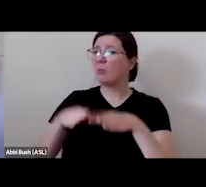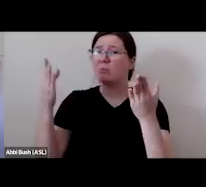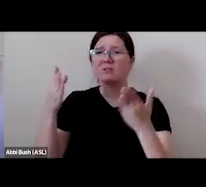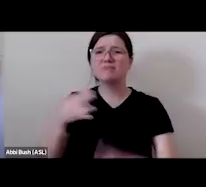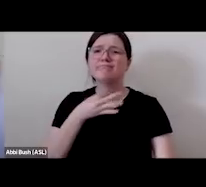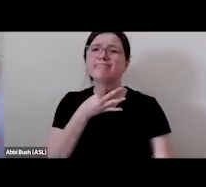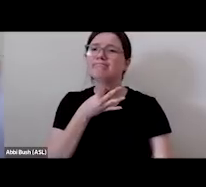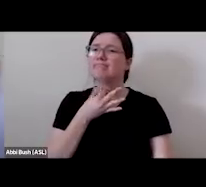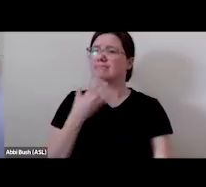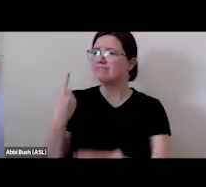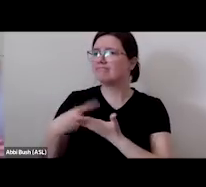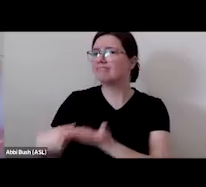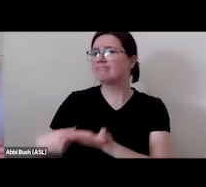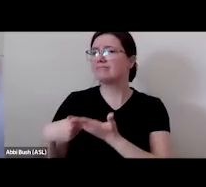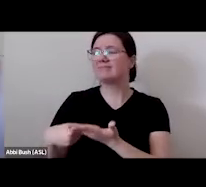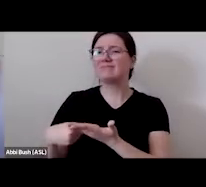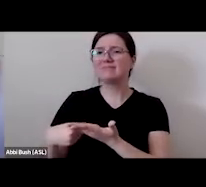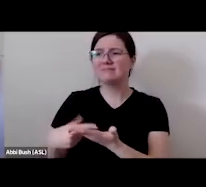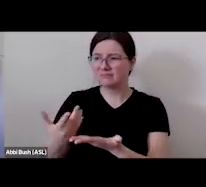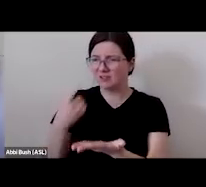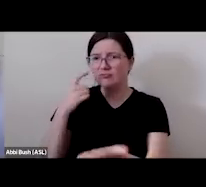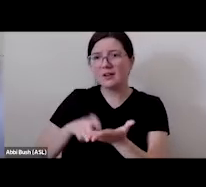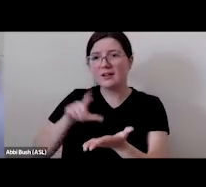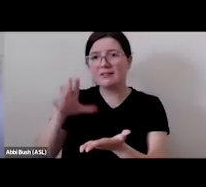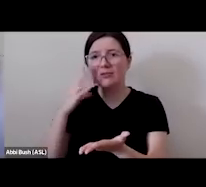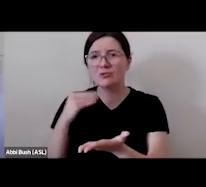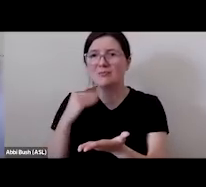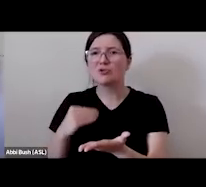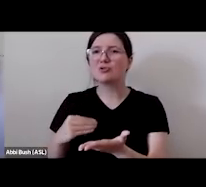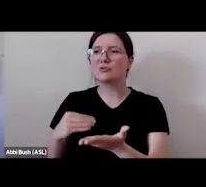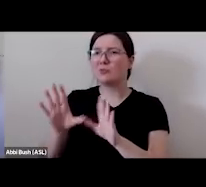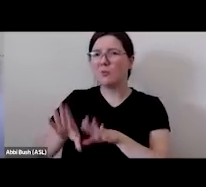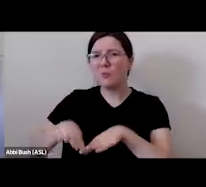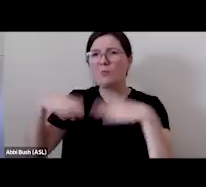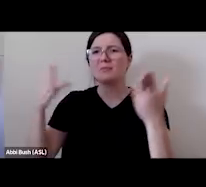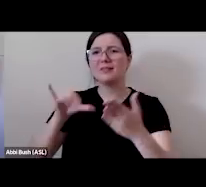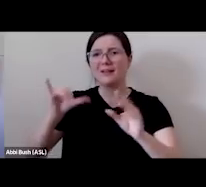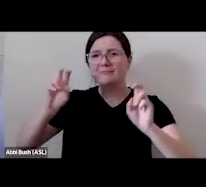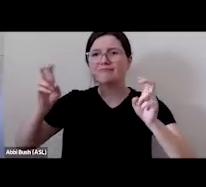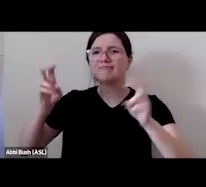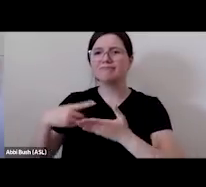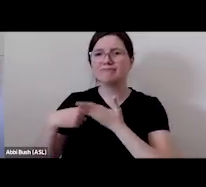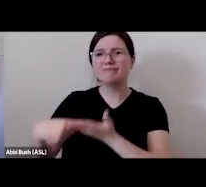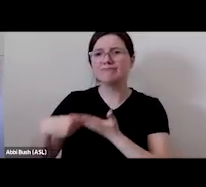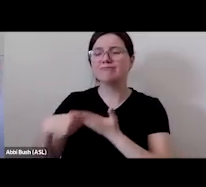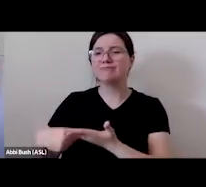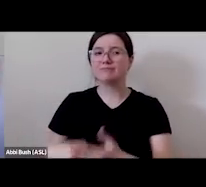and open up the topic, bring it into the sunlight. We know that cognitive behavioral therapy